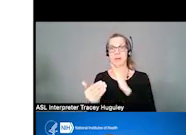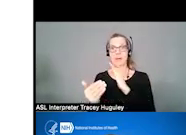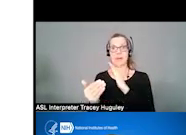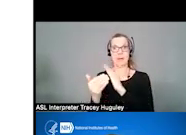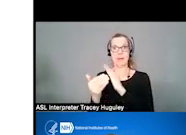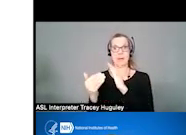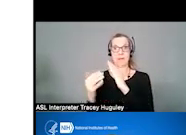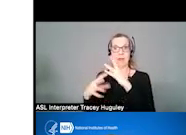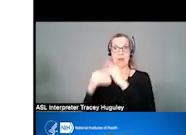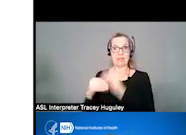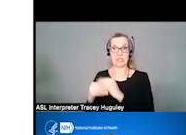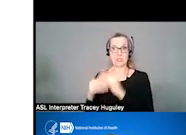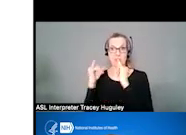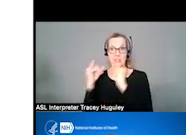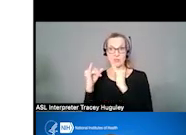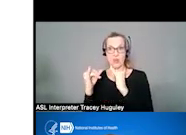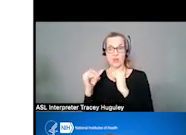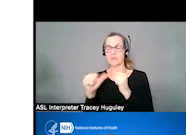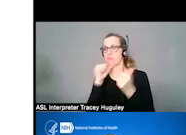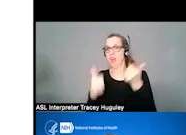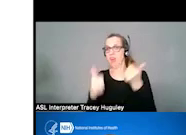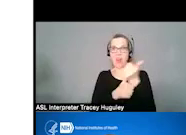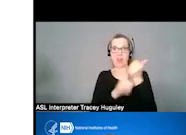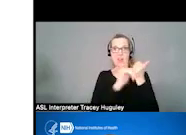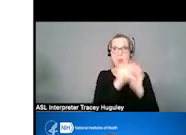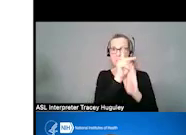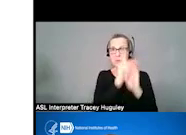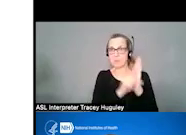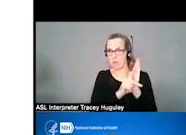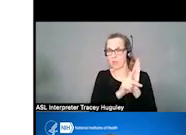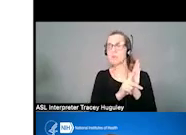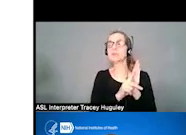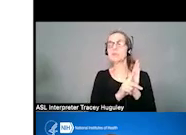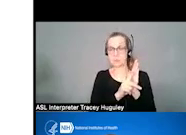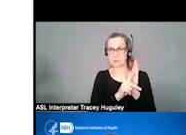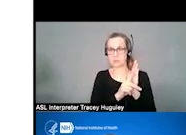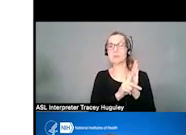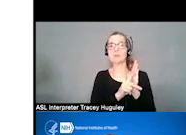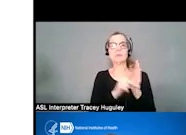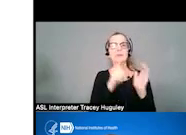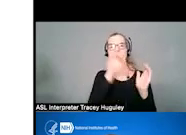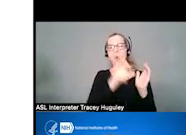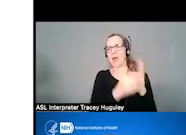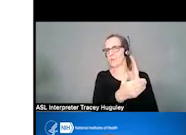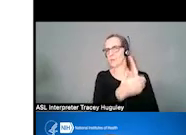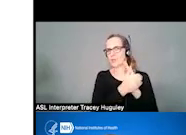and you're not subject to any of these other policies, then you won't need to attach a Resource Sharing Plan.